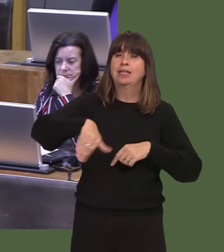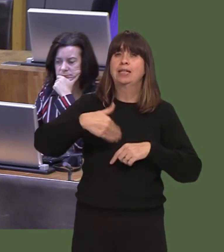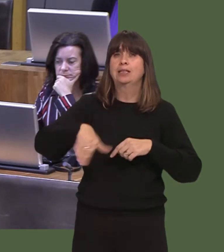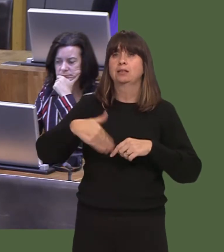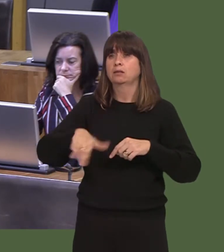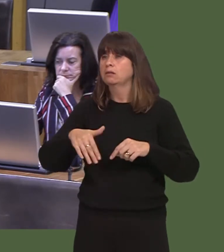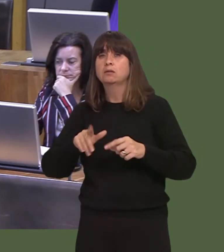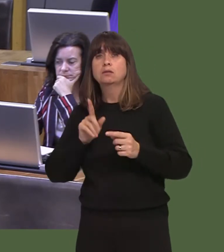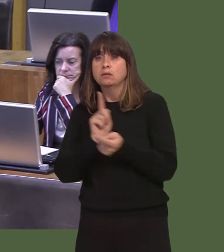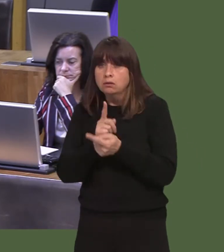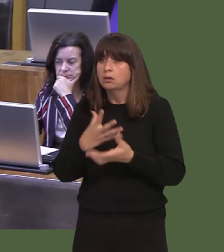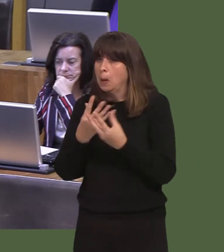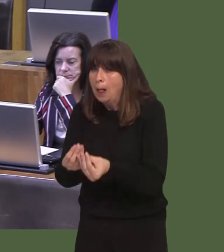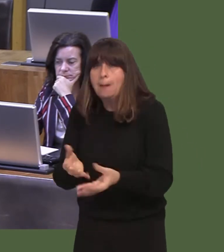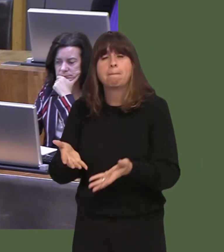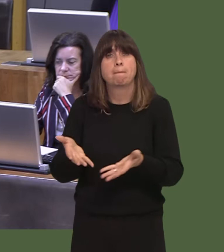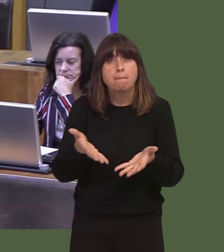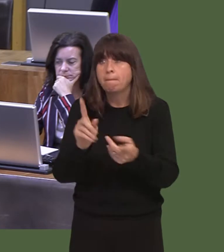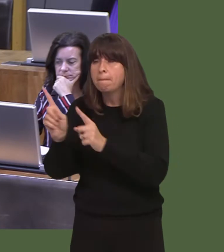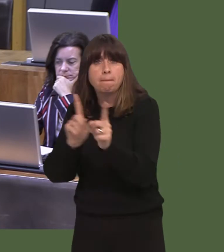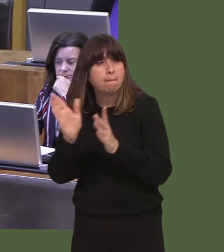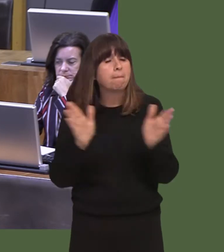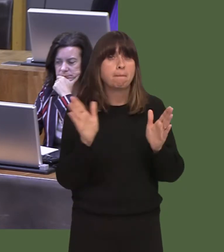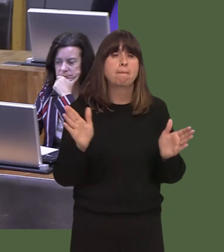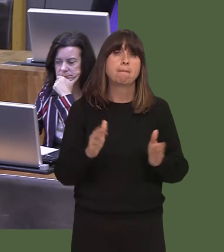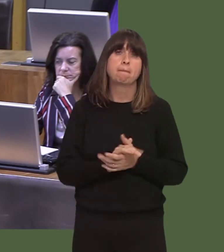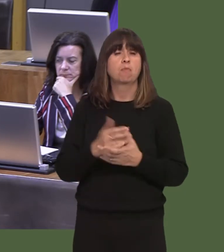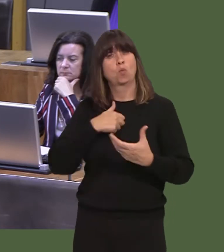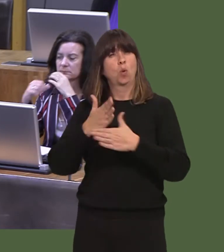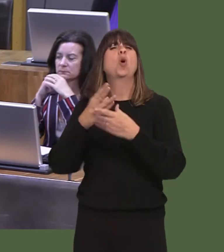So, we will continue to work with the partners that we have in this field in order to make